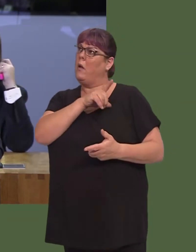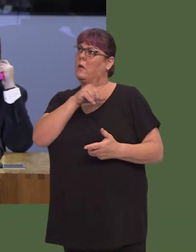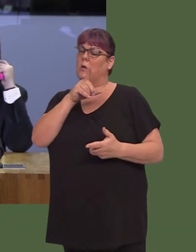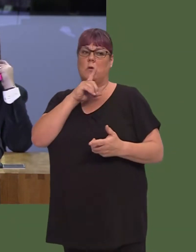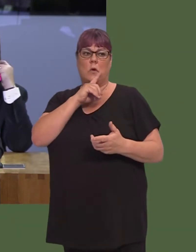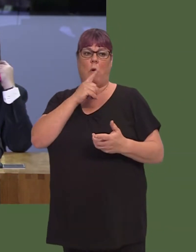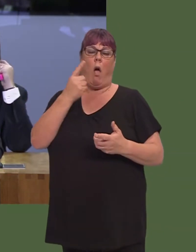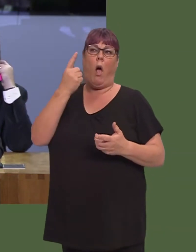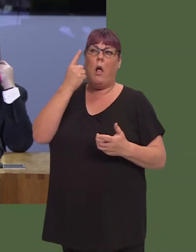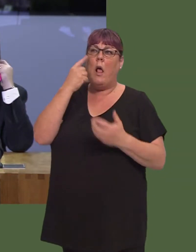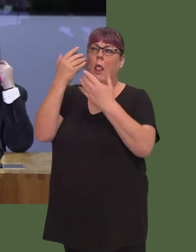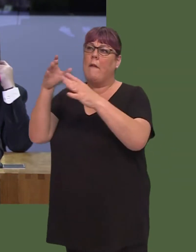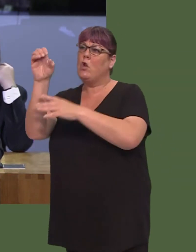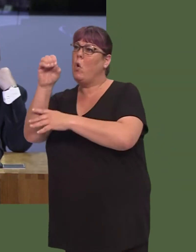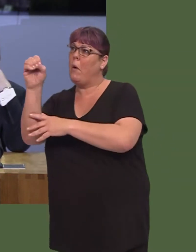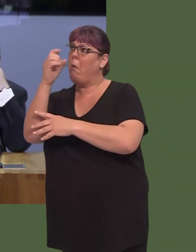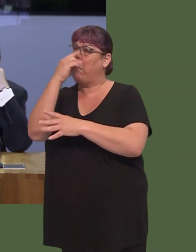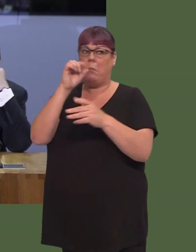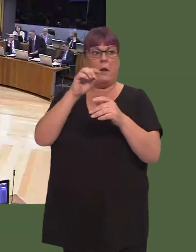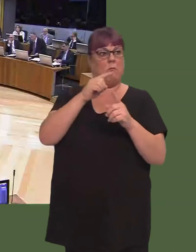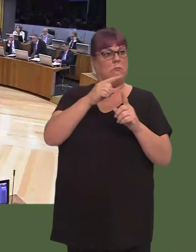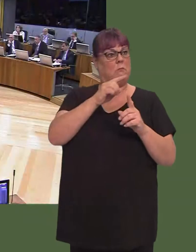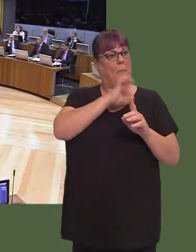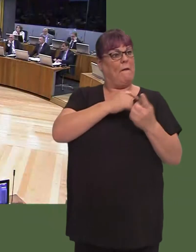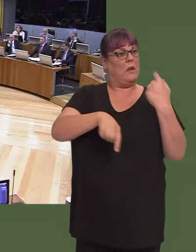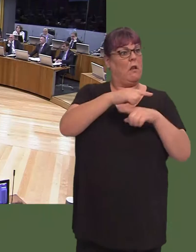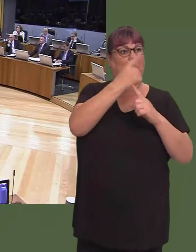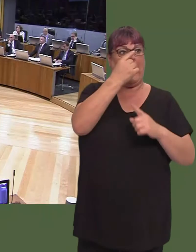forced to pay these charges to private companies on top of their council tax to maintain their